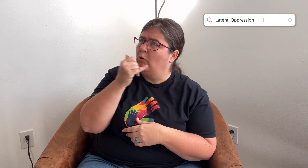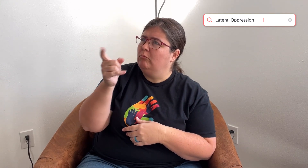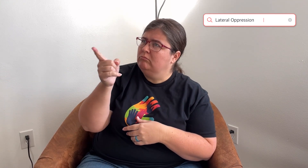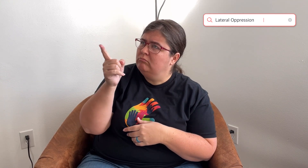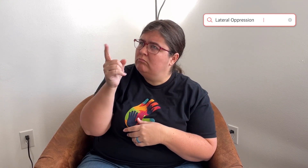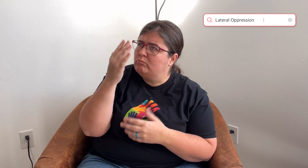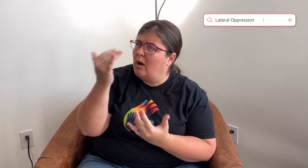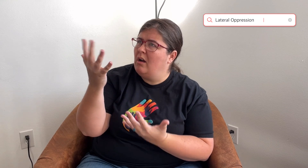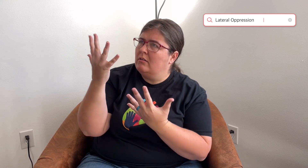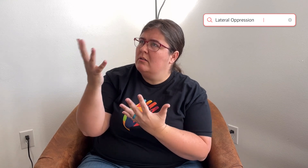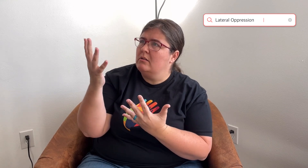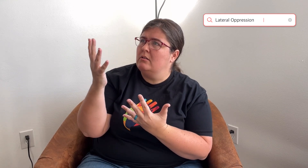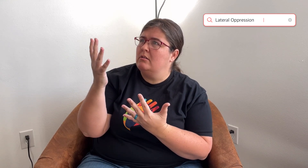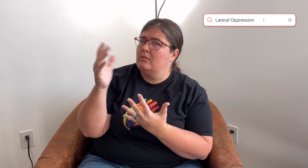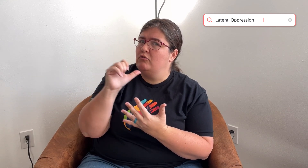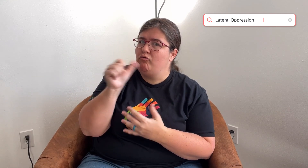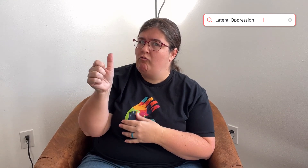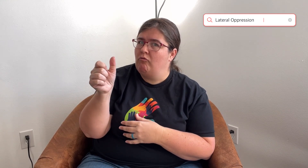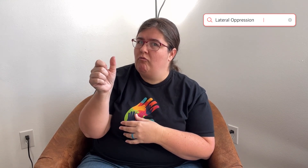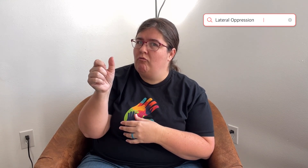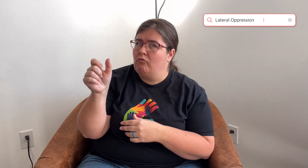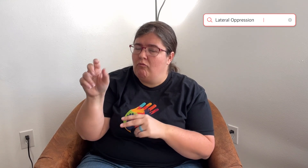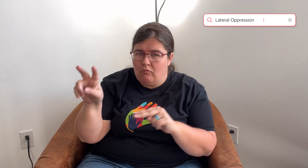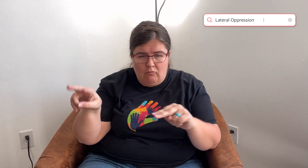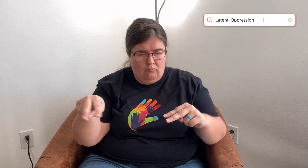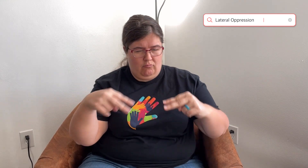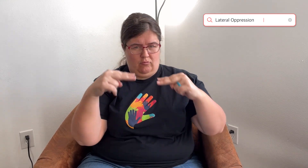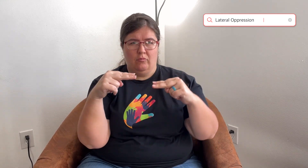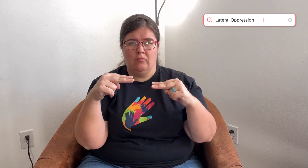Instead of pointing fingers at the oppressors, saying "you're wrong" "why do you do this?"